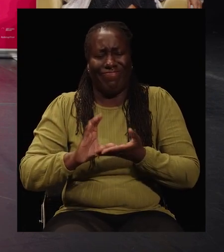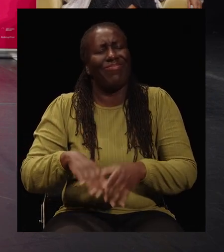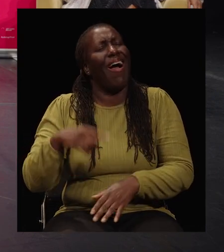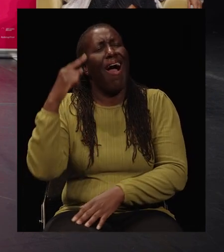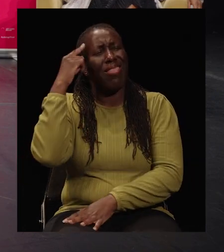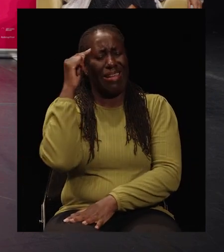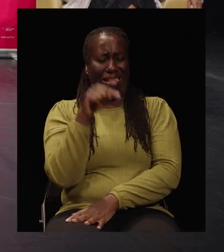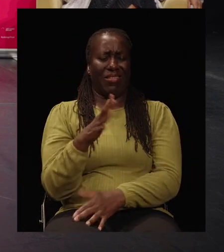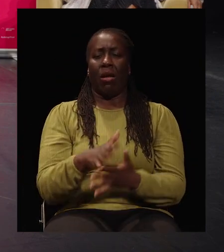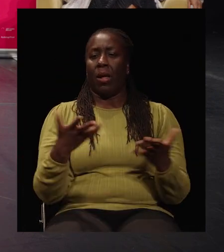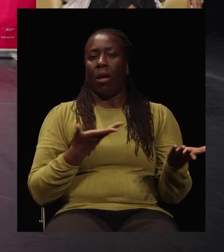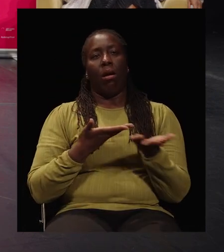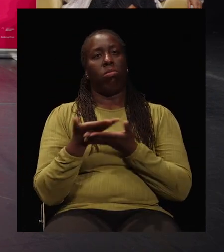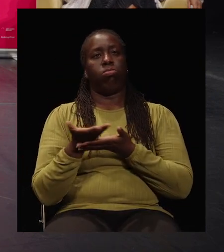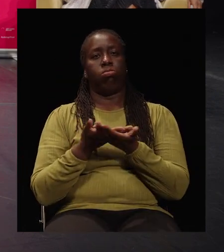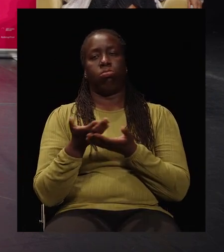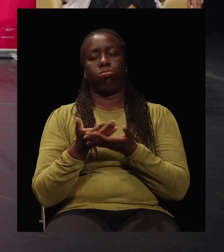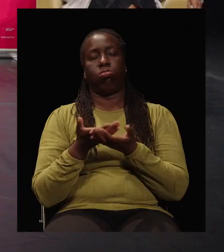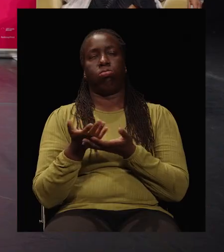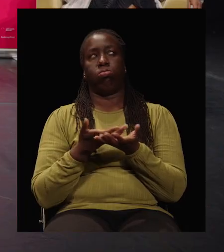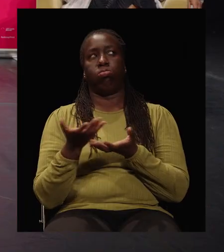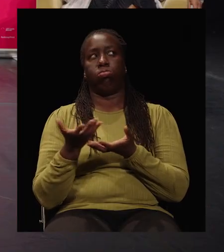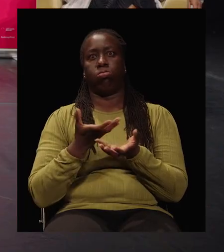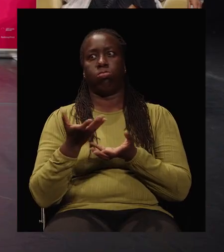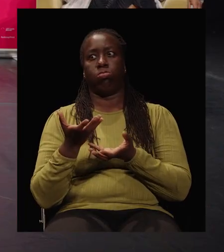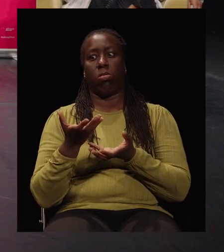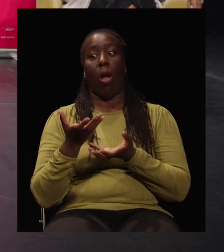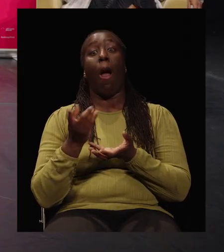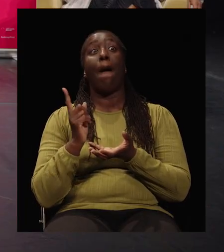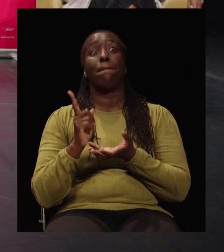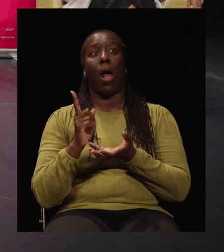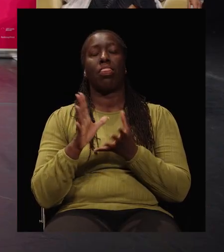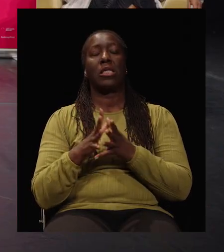Well, I think it's an important conversation, but it goes so much beyond the people